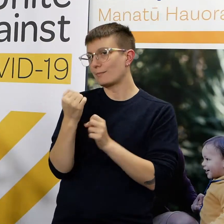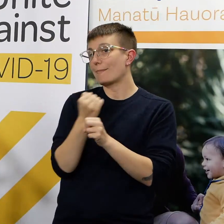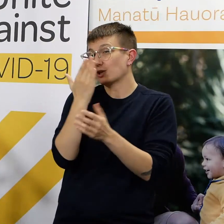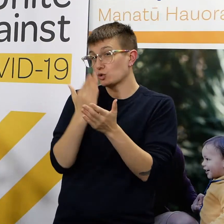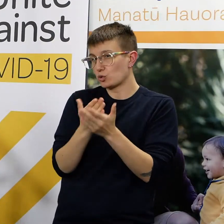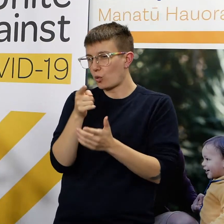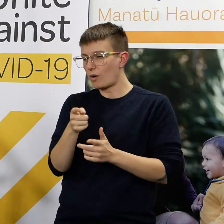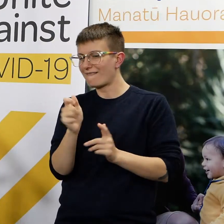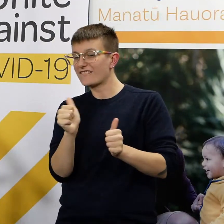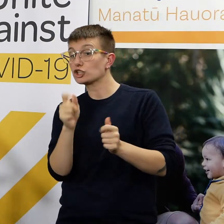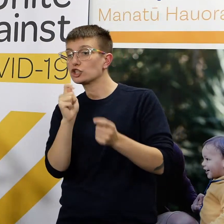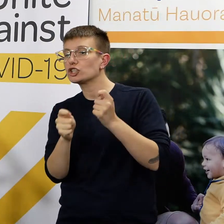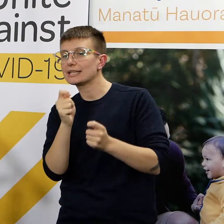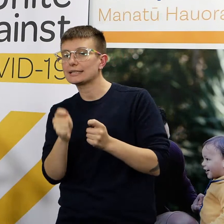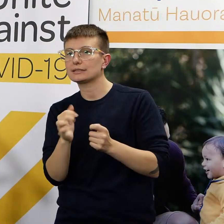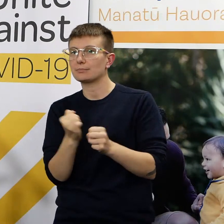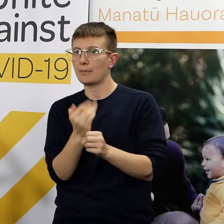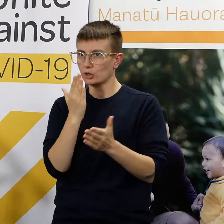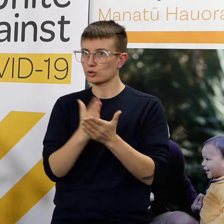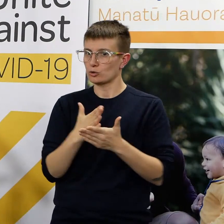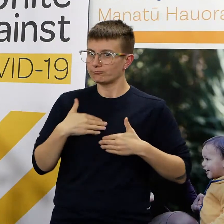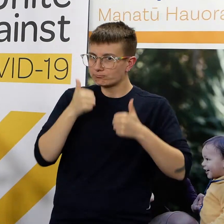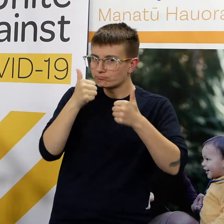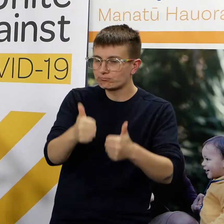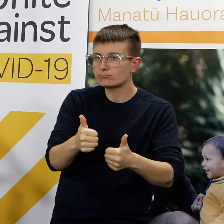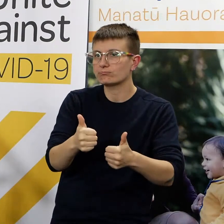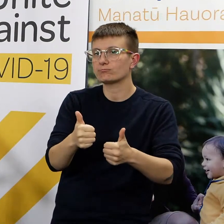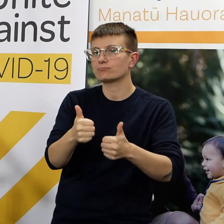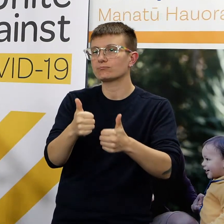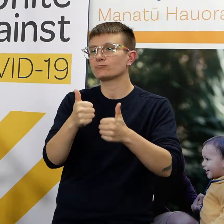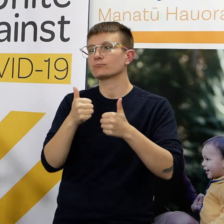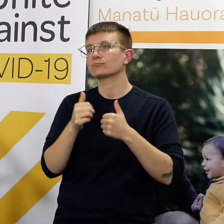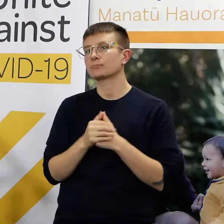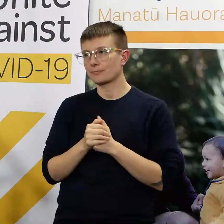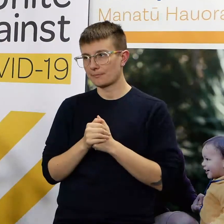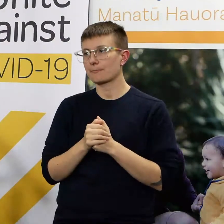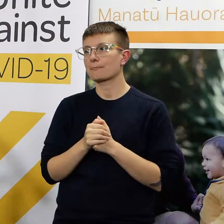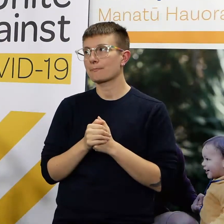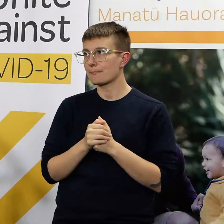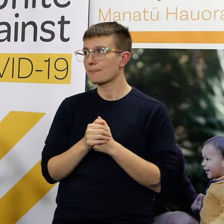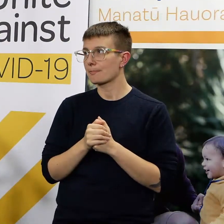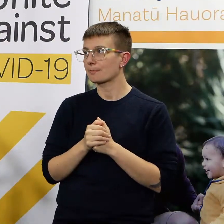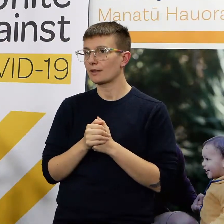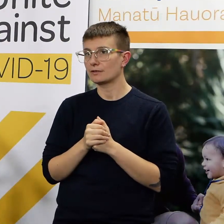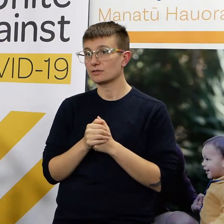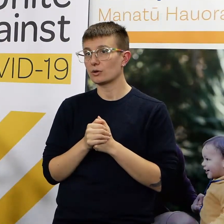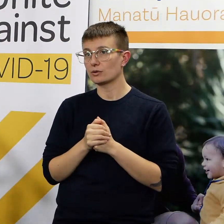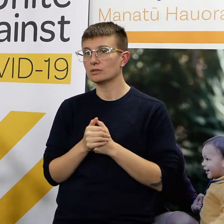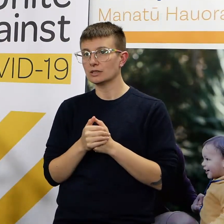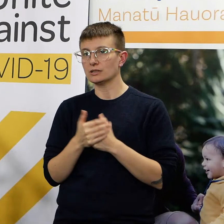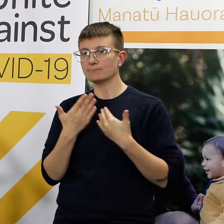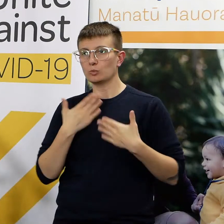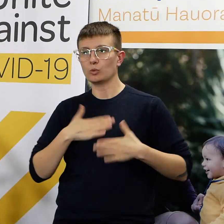and/or from a managed isolation facility or as part of their plan once they were in the community.